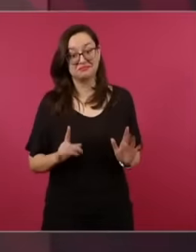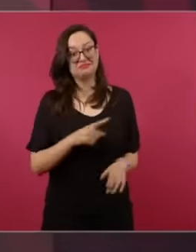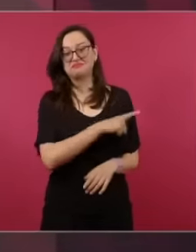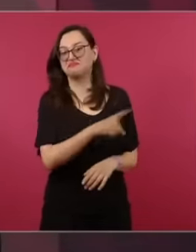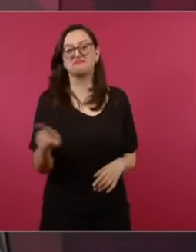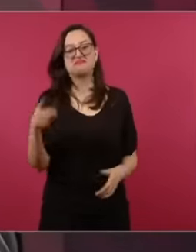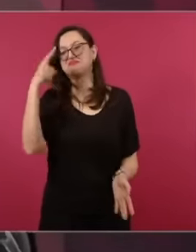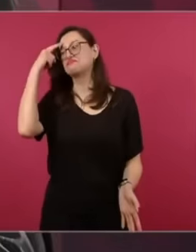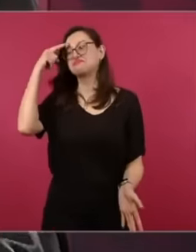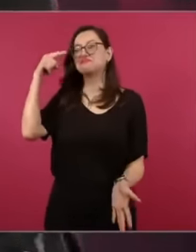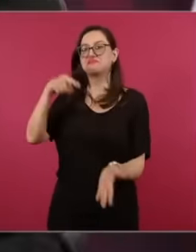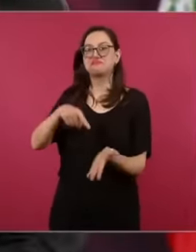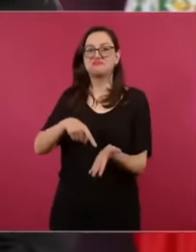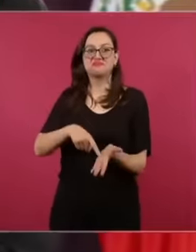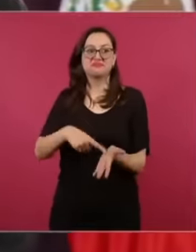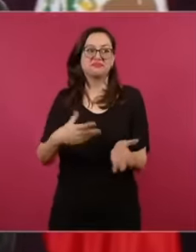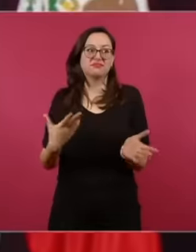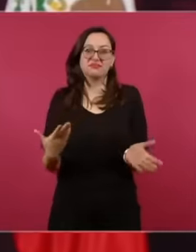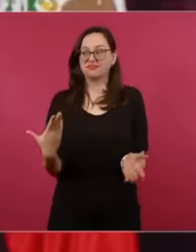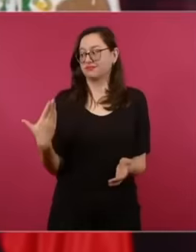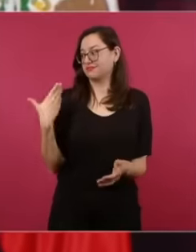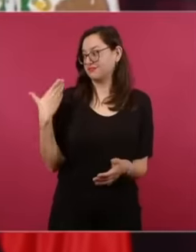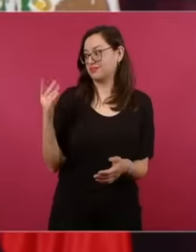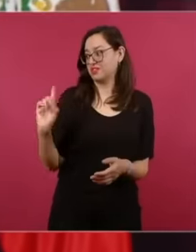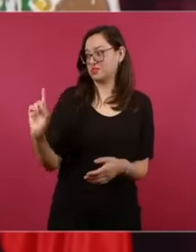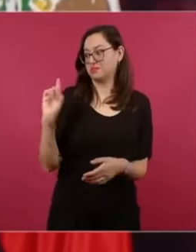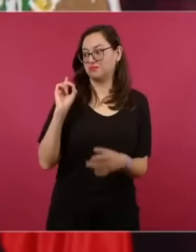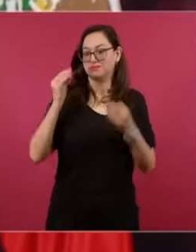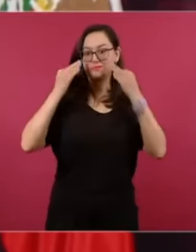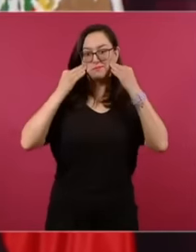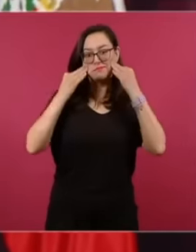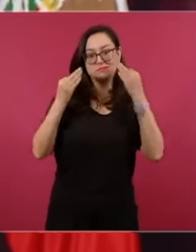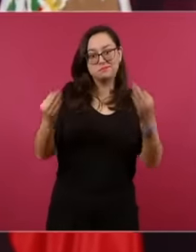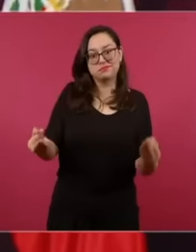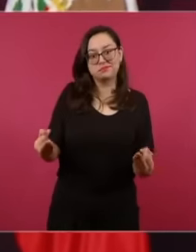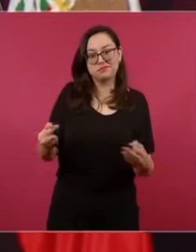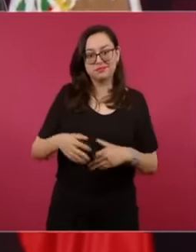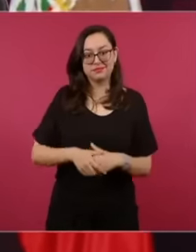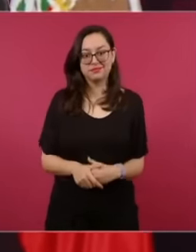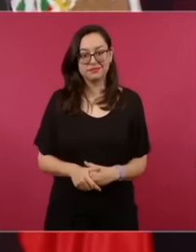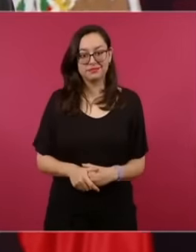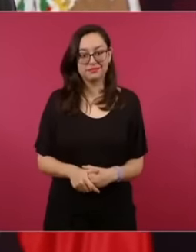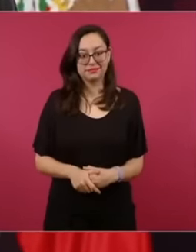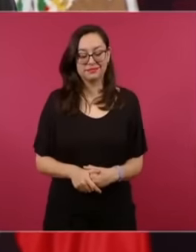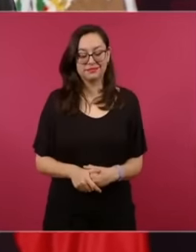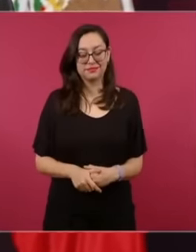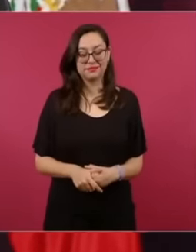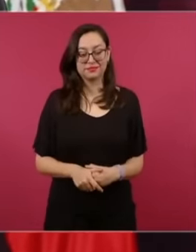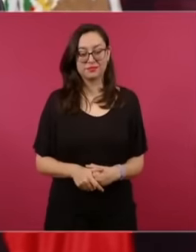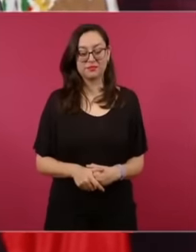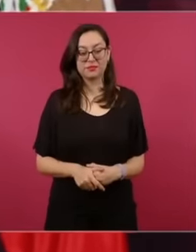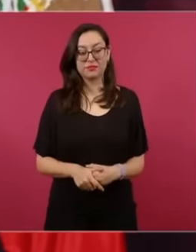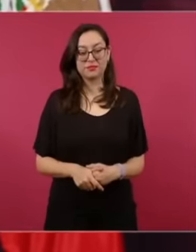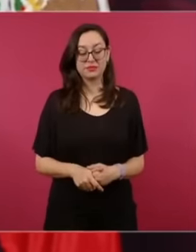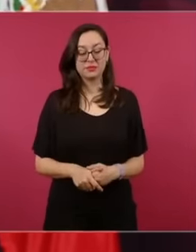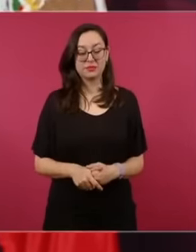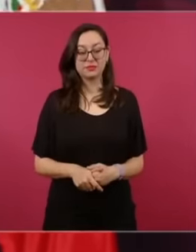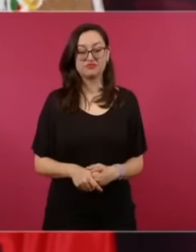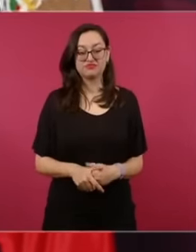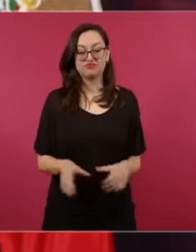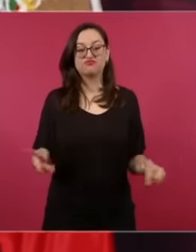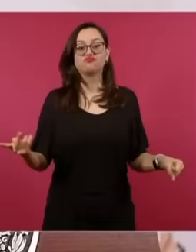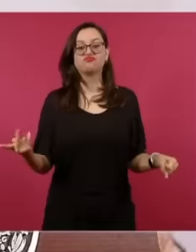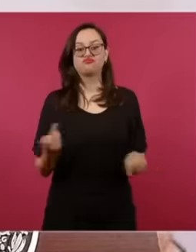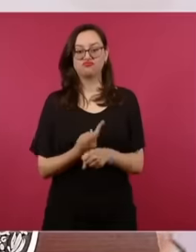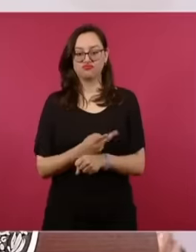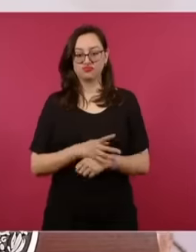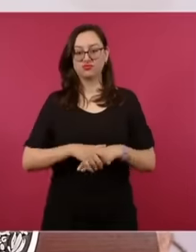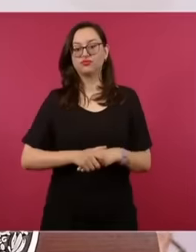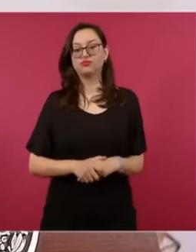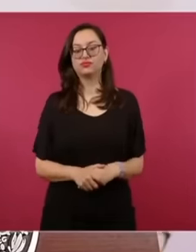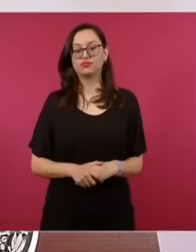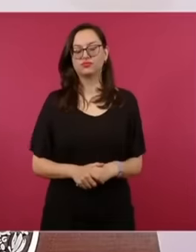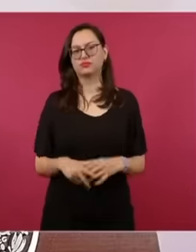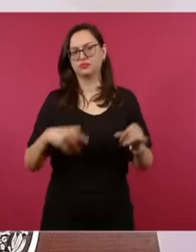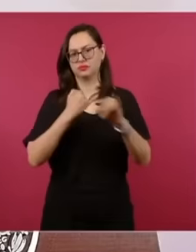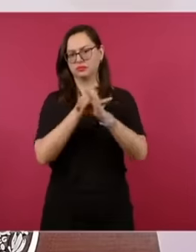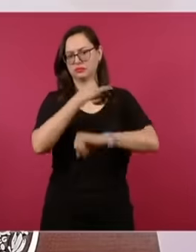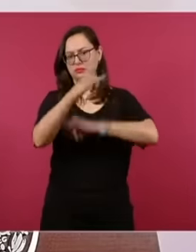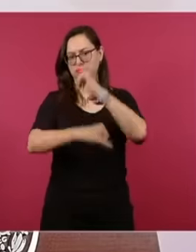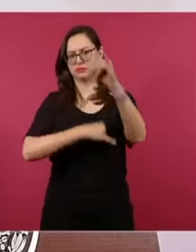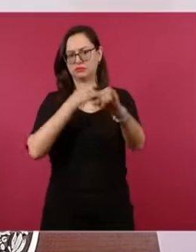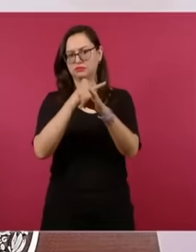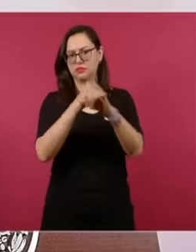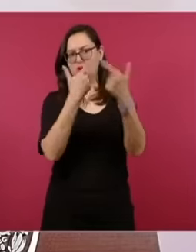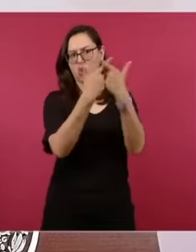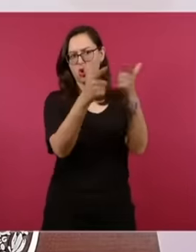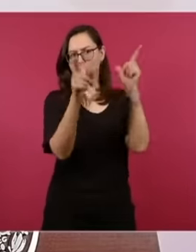what happens, for example, the International observers from the